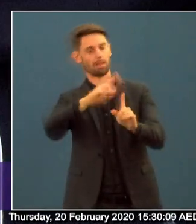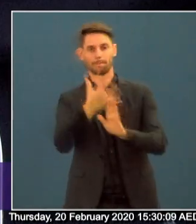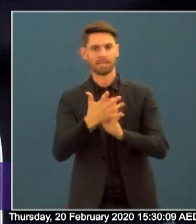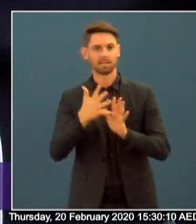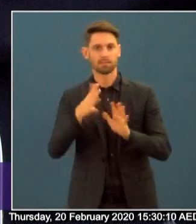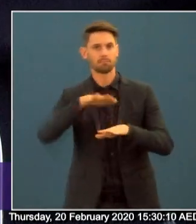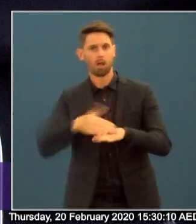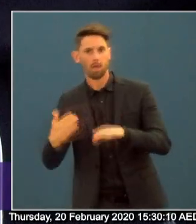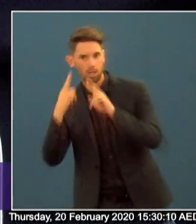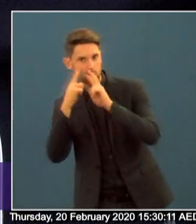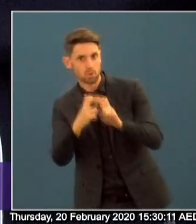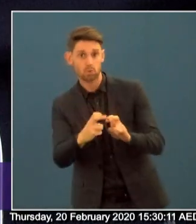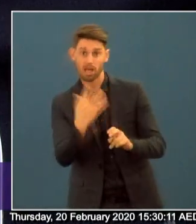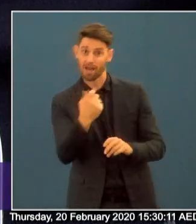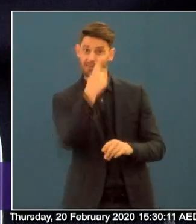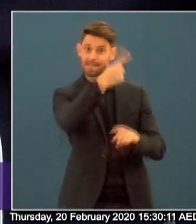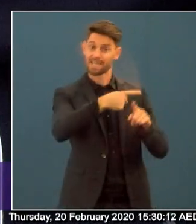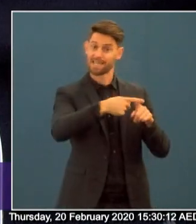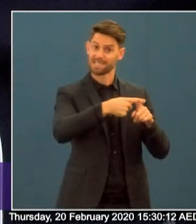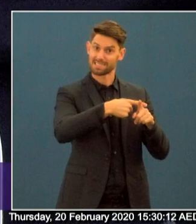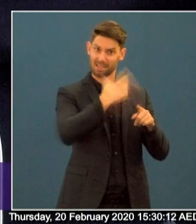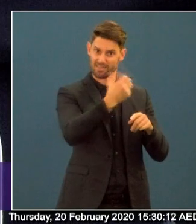that show that 38 per cent of deaths are avoidable.